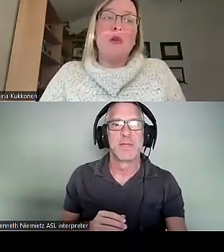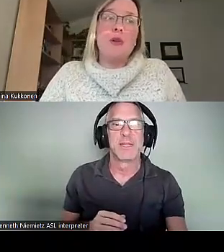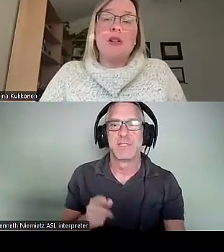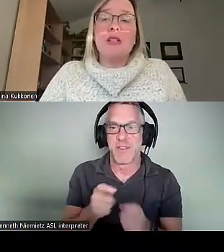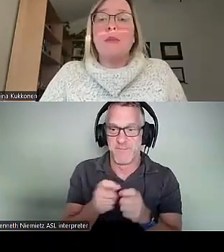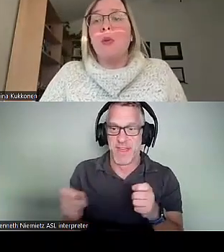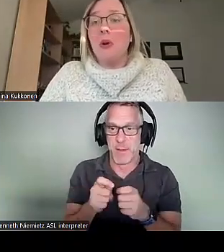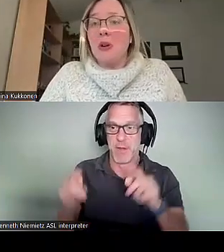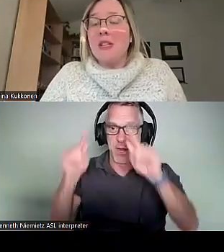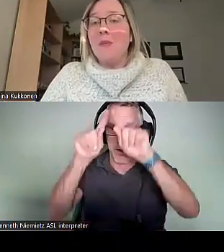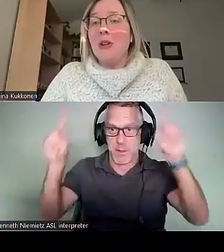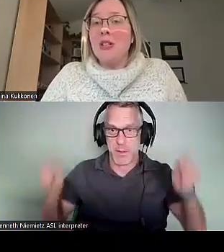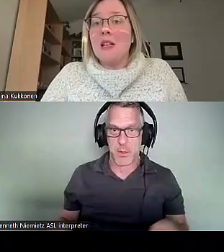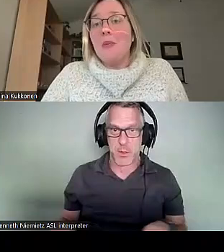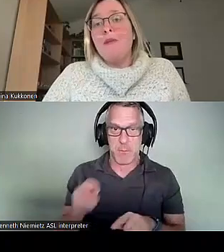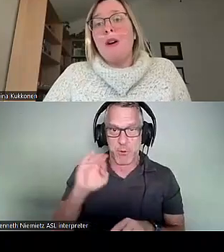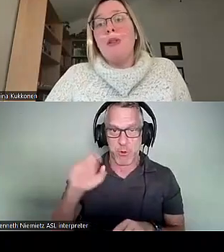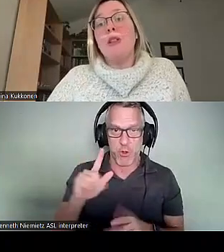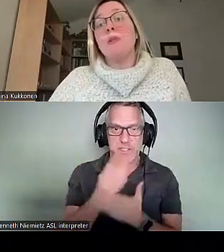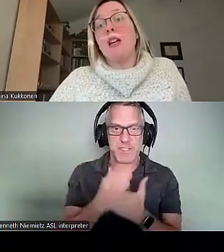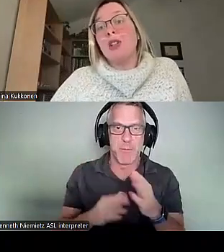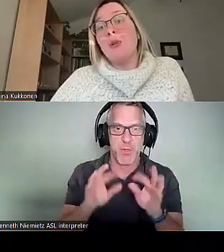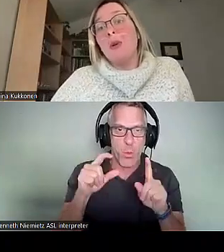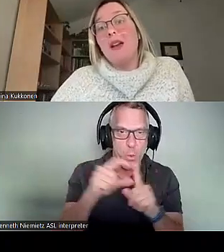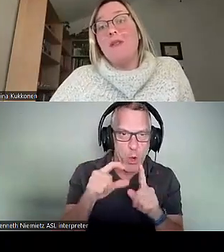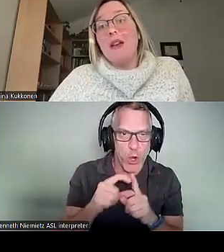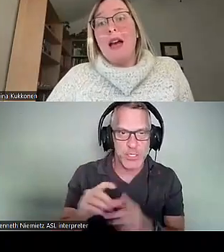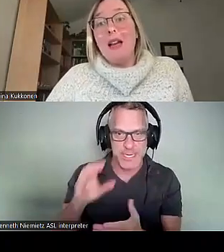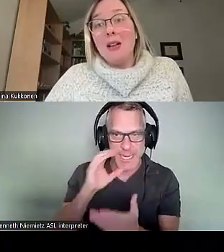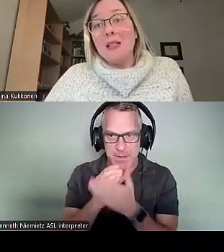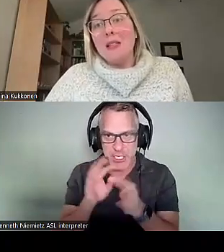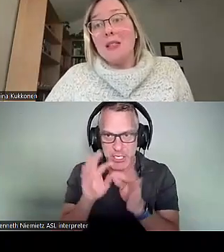over some of the words and images, and we found that this was actually a way of analyzing the